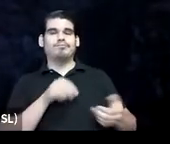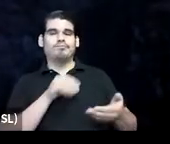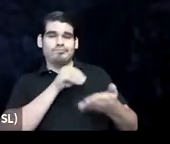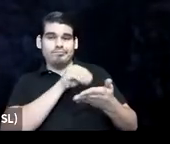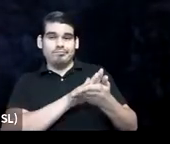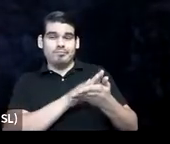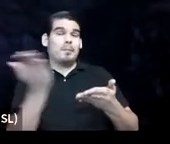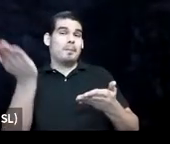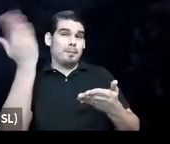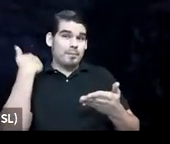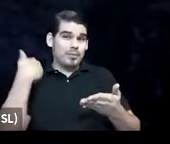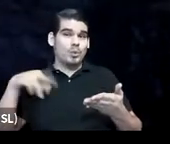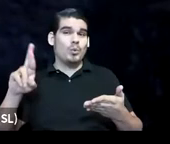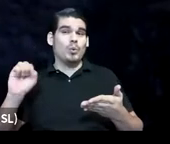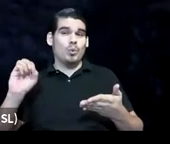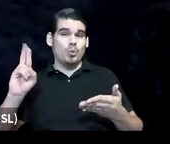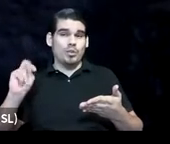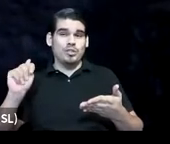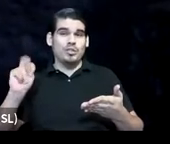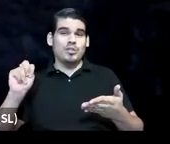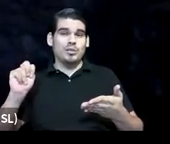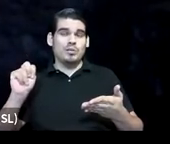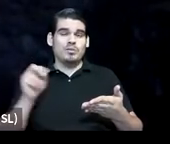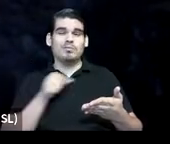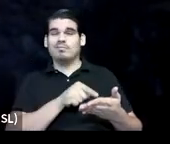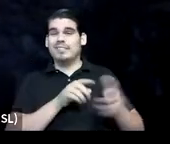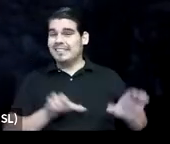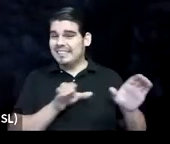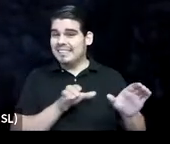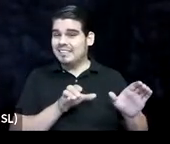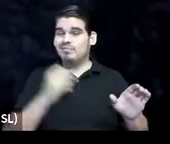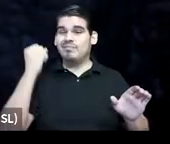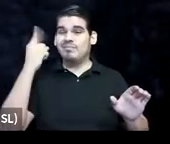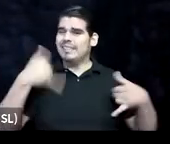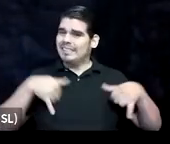Even do something more beyond that to increase funding for that and advocate for the SSCCC